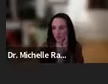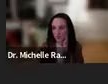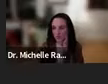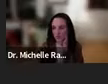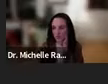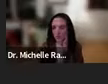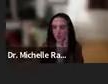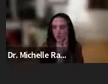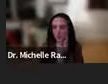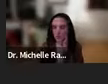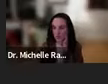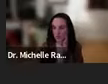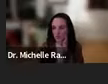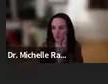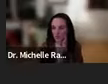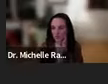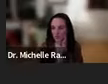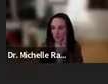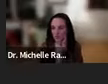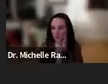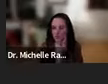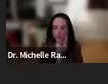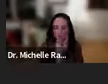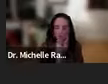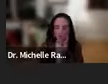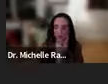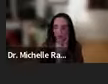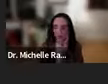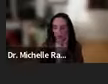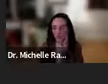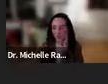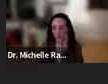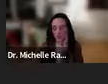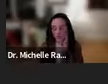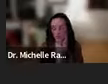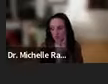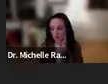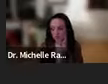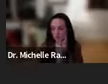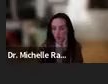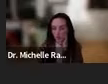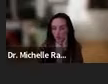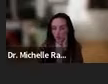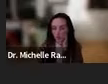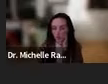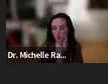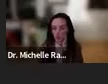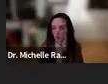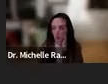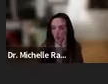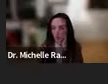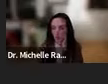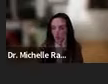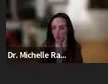not going to be able to tell you there's not going to be any site. effects effects because there's like effects because there's like the immediate side effects that can happen.